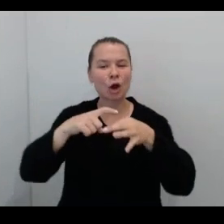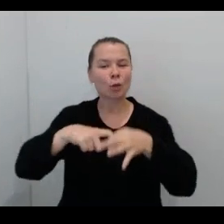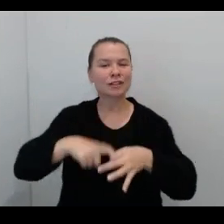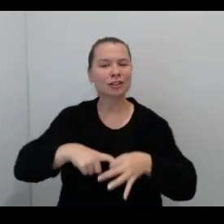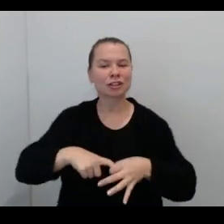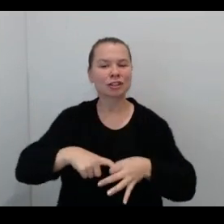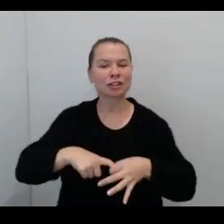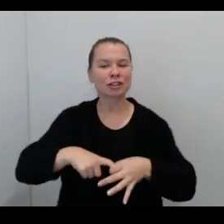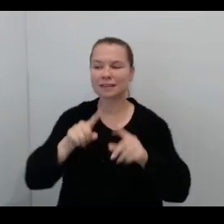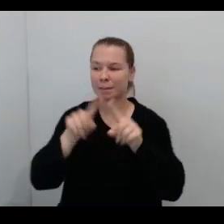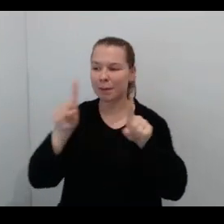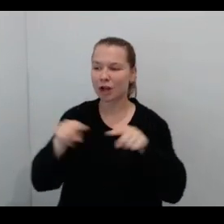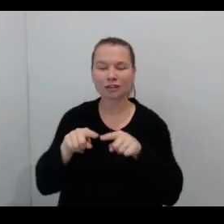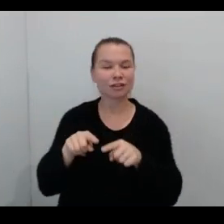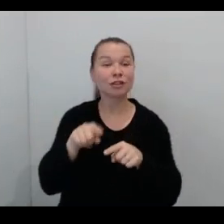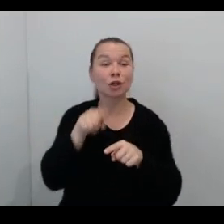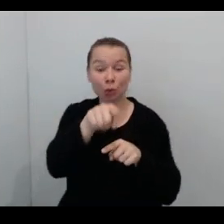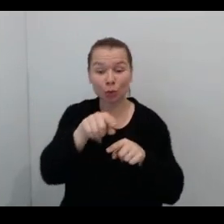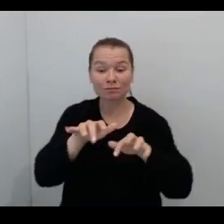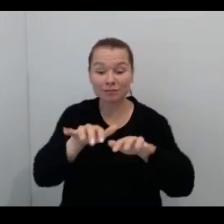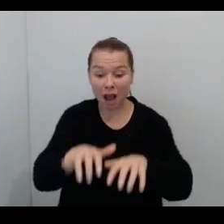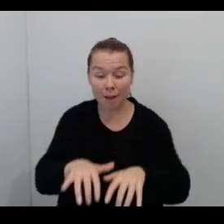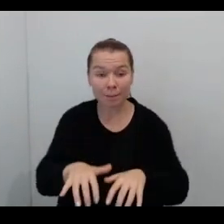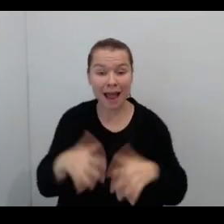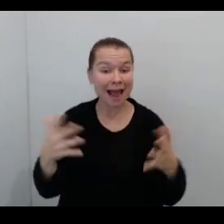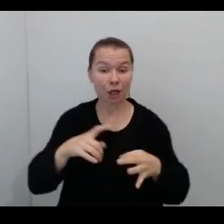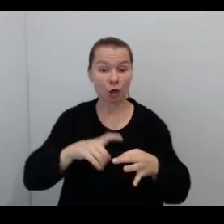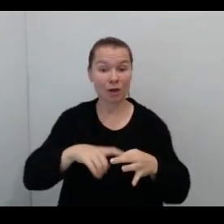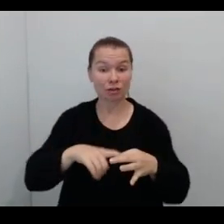You're welcome to type questions in at any point of the webinar today.